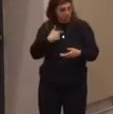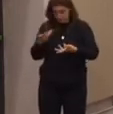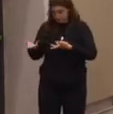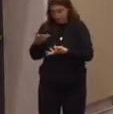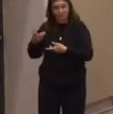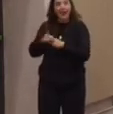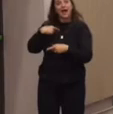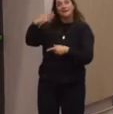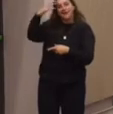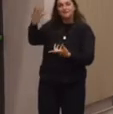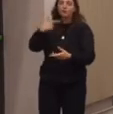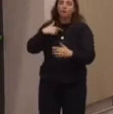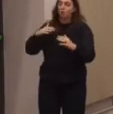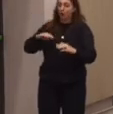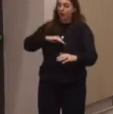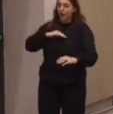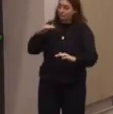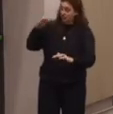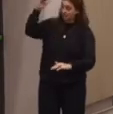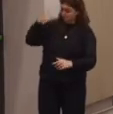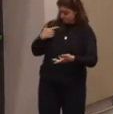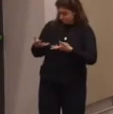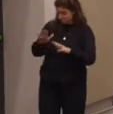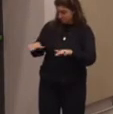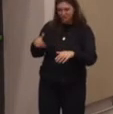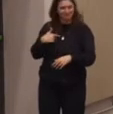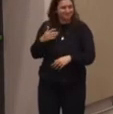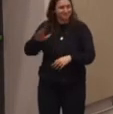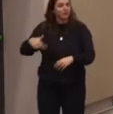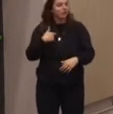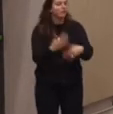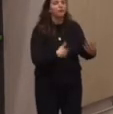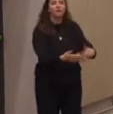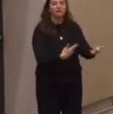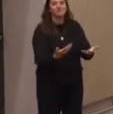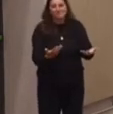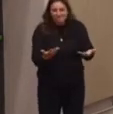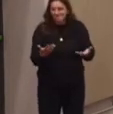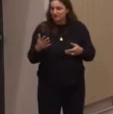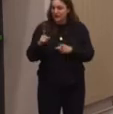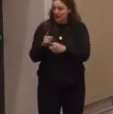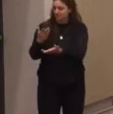at the same time. So I wanted to ‑‑ I think I have five